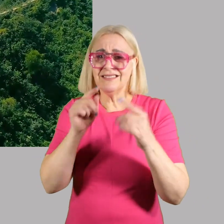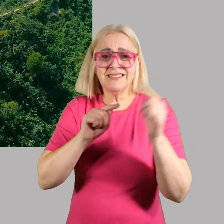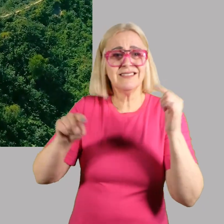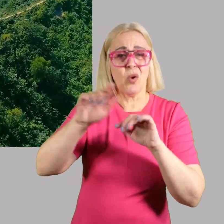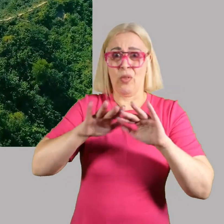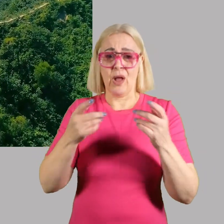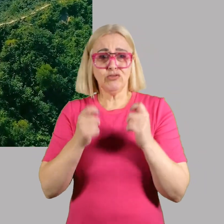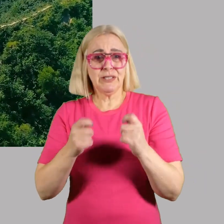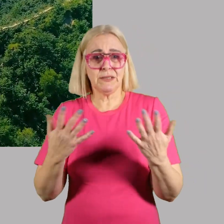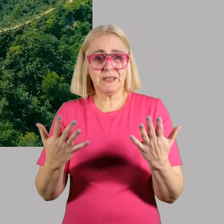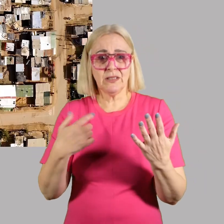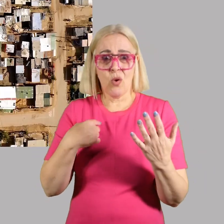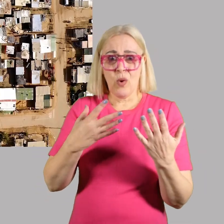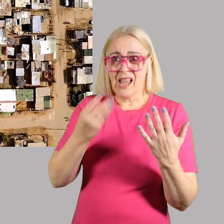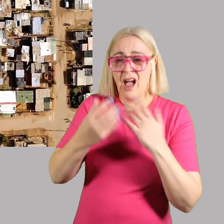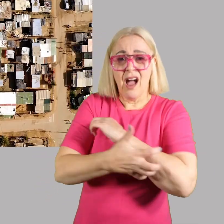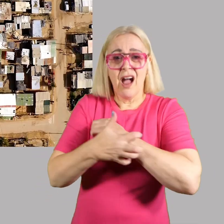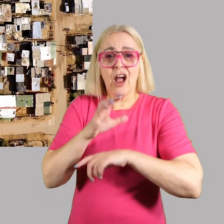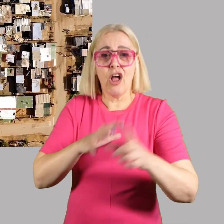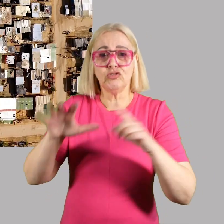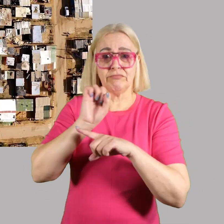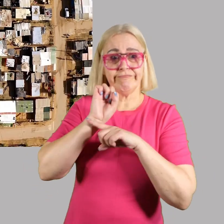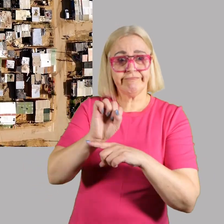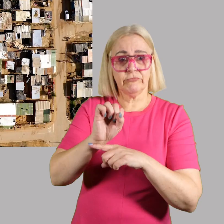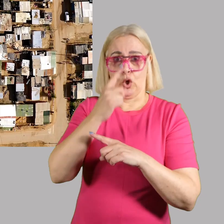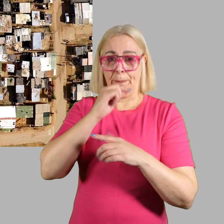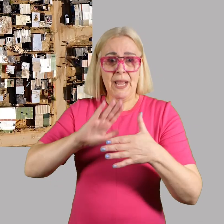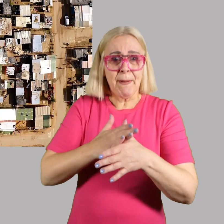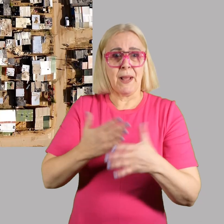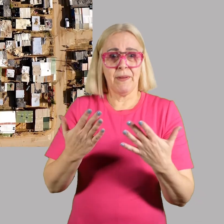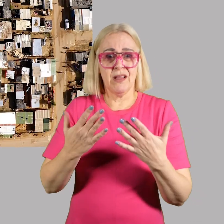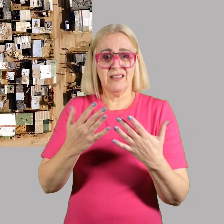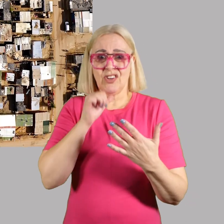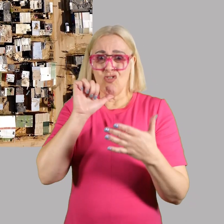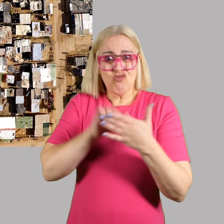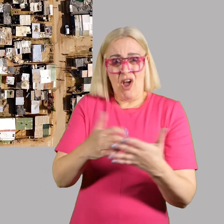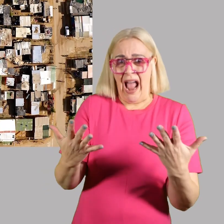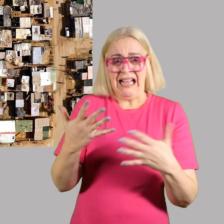could be implemented. This is not quite right as many strokes are happening right now.